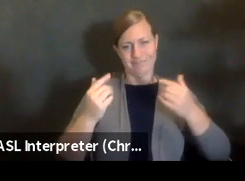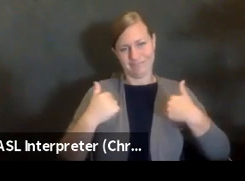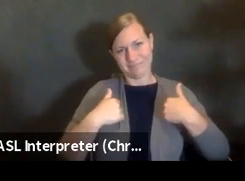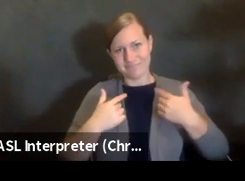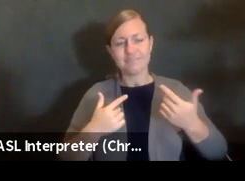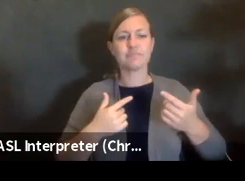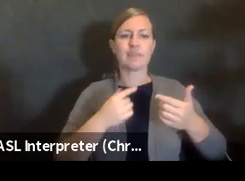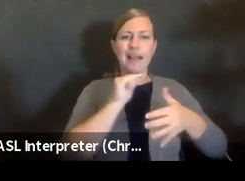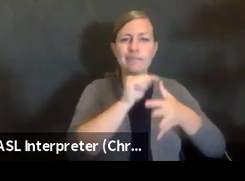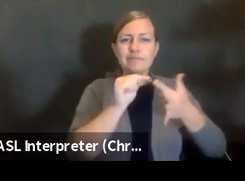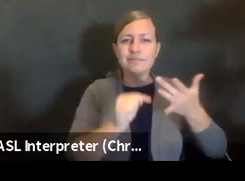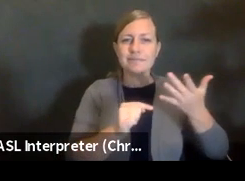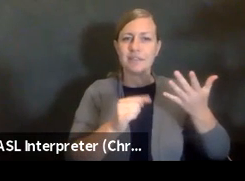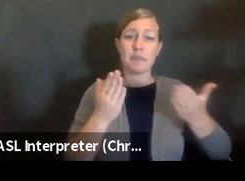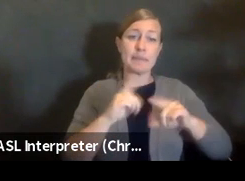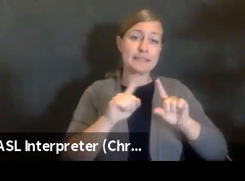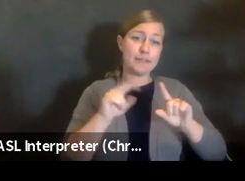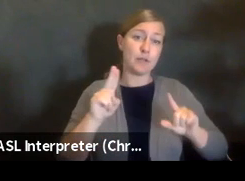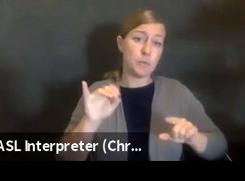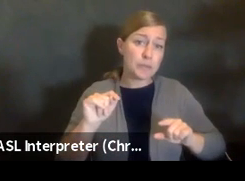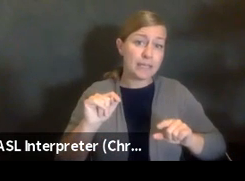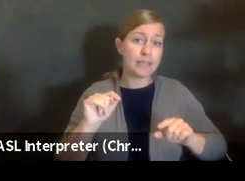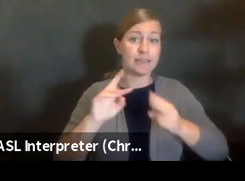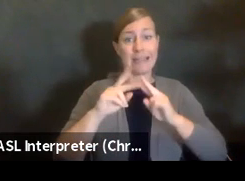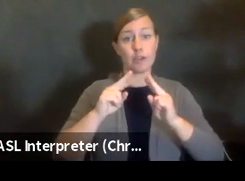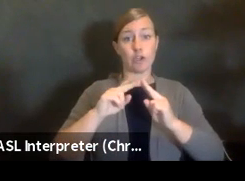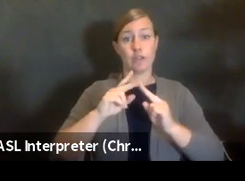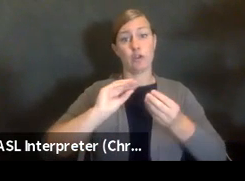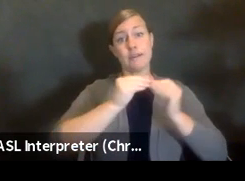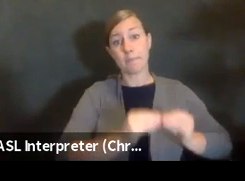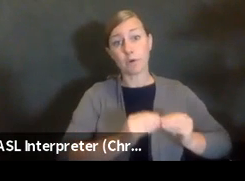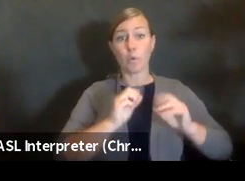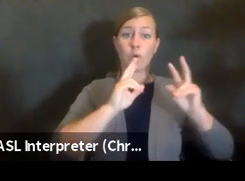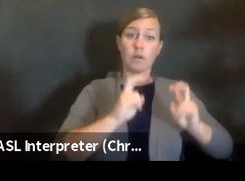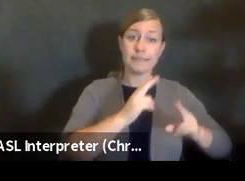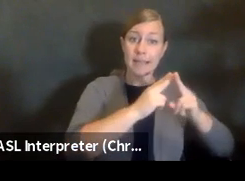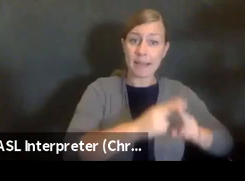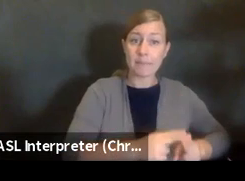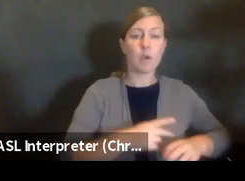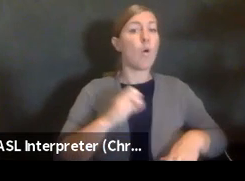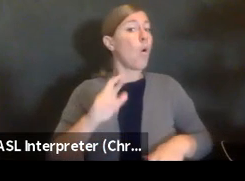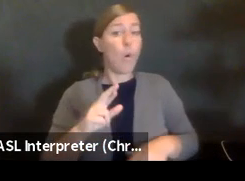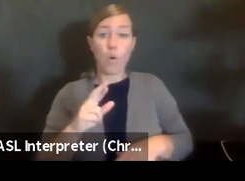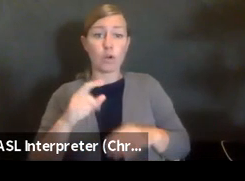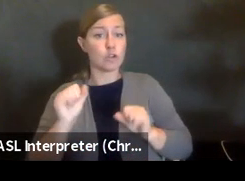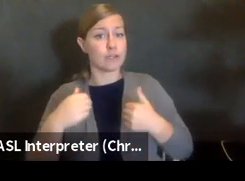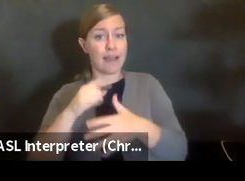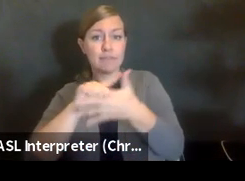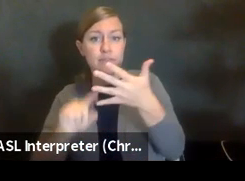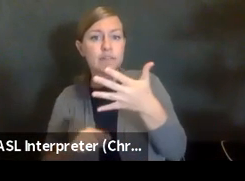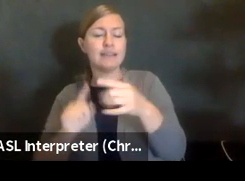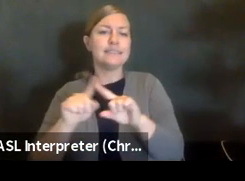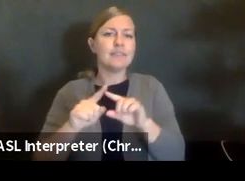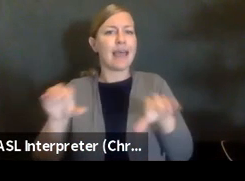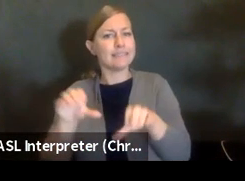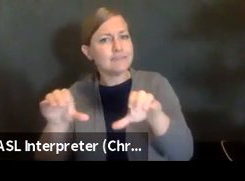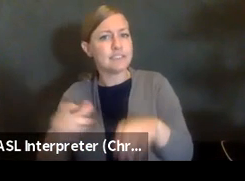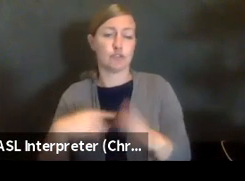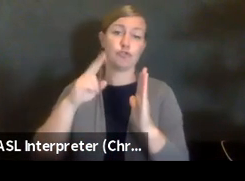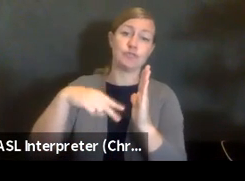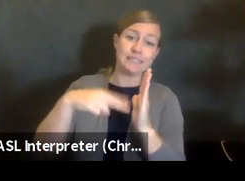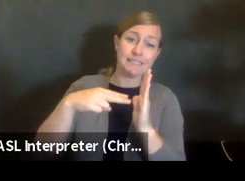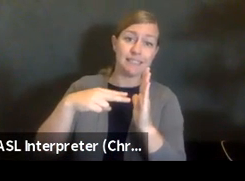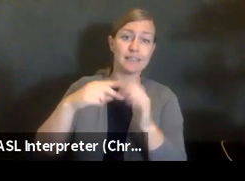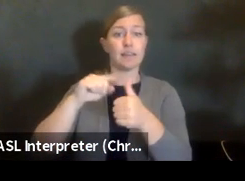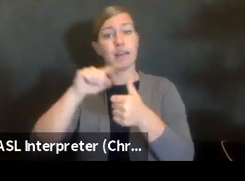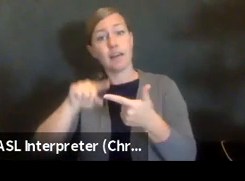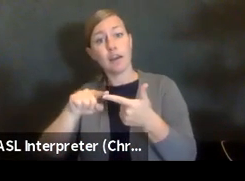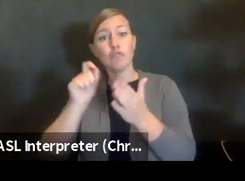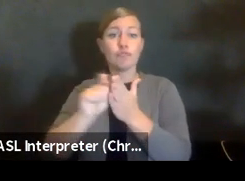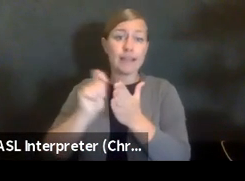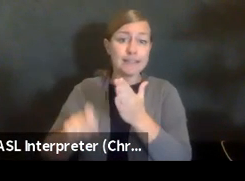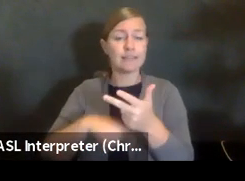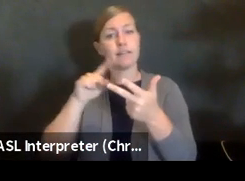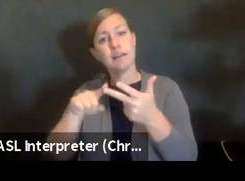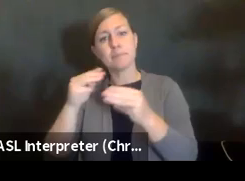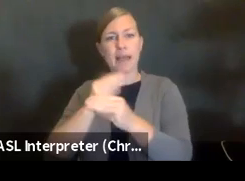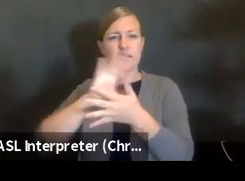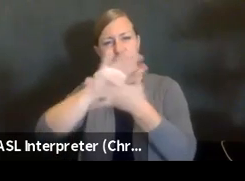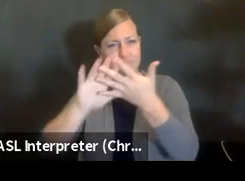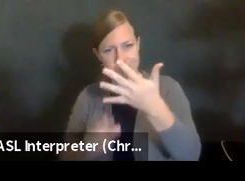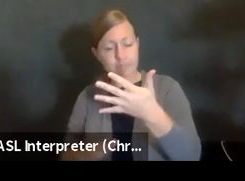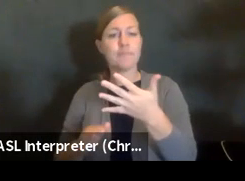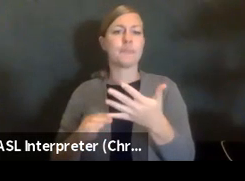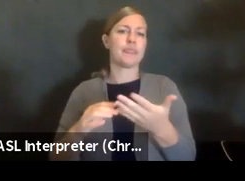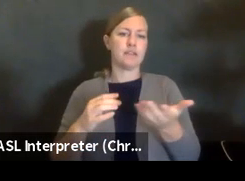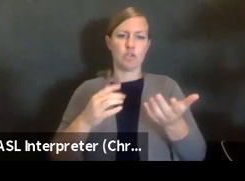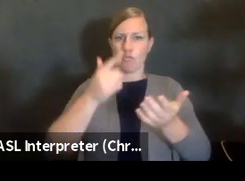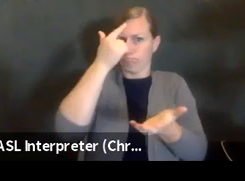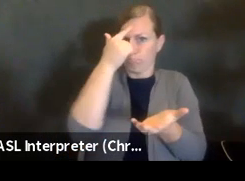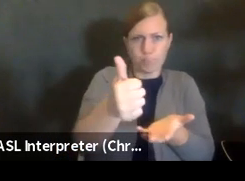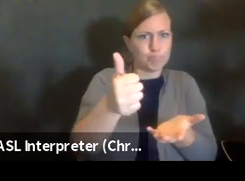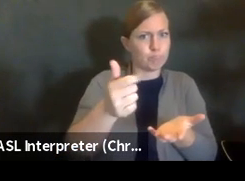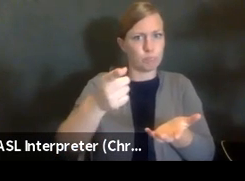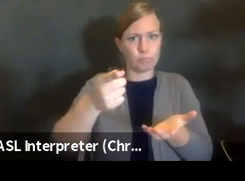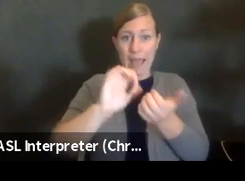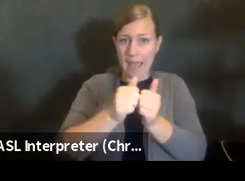Katherine Livick - ESD 112: You can use it for categories of activity. So it could be, you know, a reading activity, a writing activity or just a subject. That's completely up to you because it's flexible and customizable.